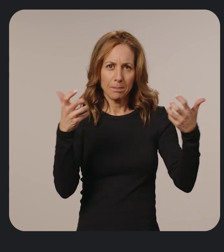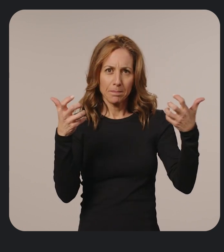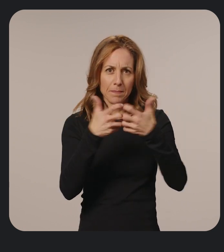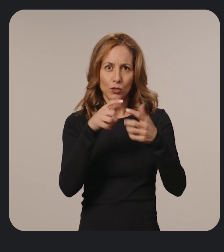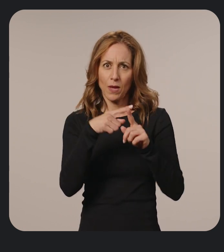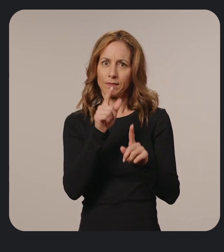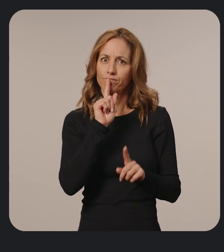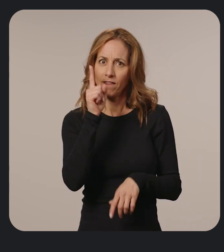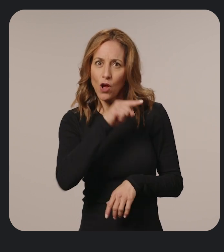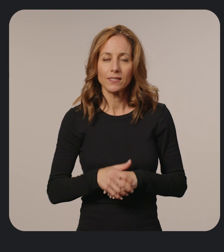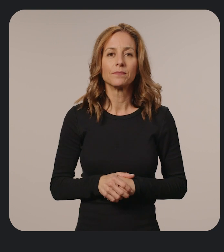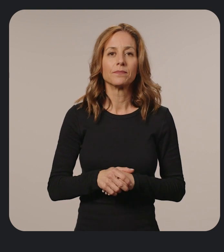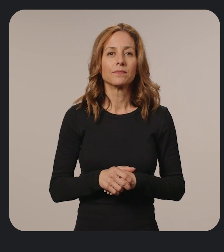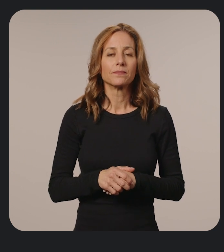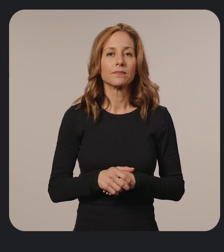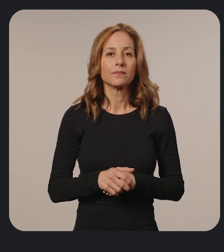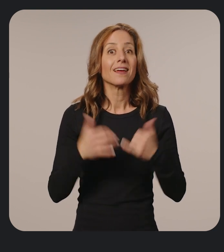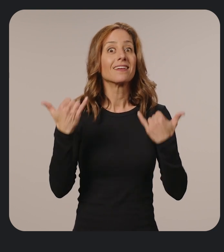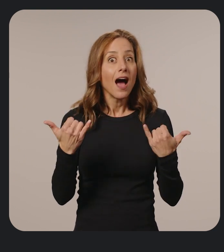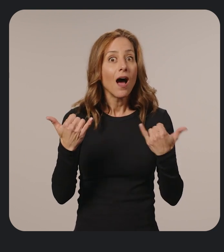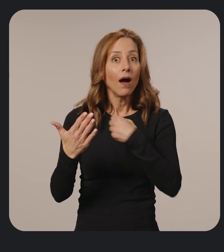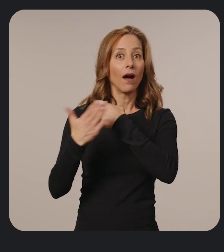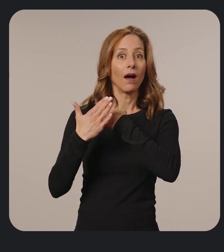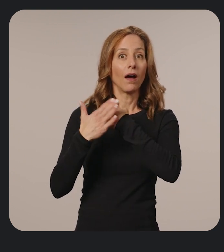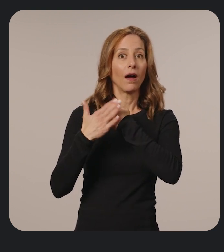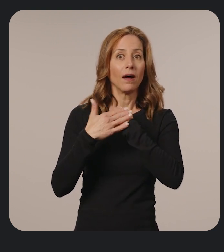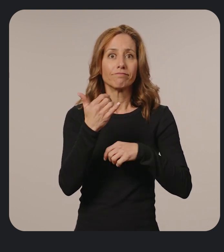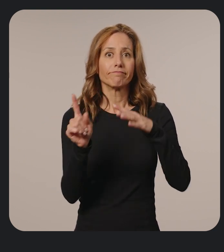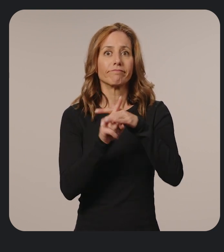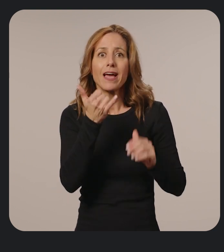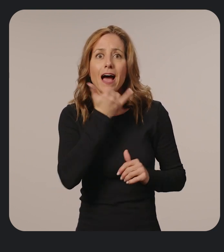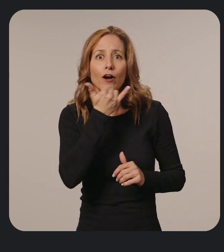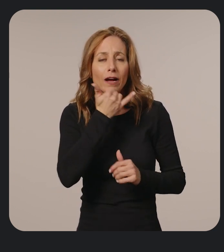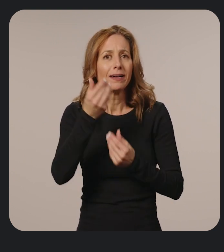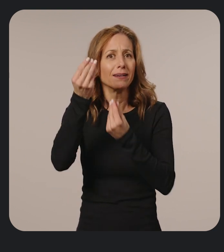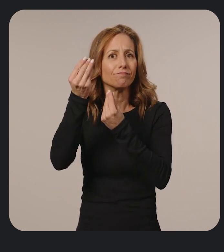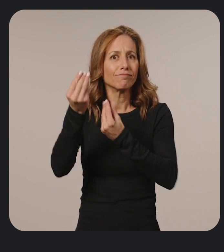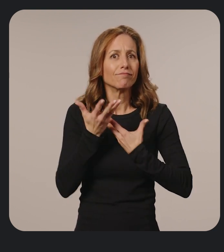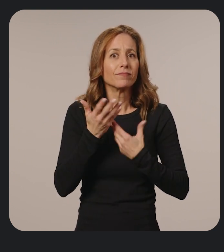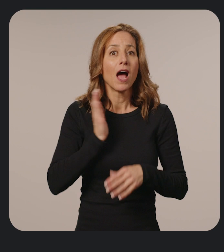and only match when that is false. Oh, now we're getting an error.